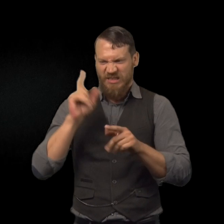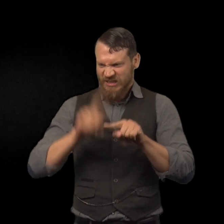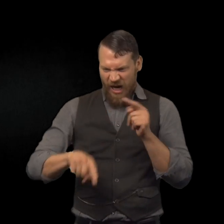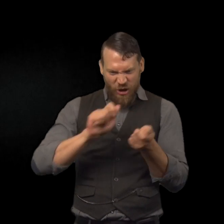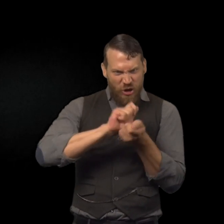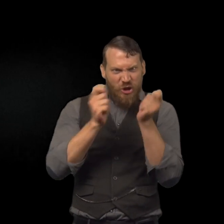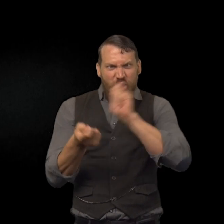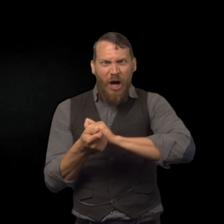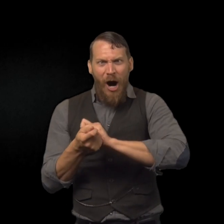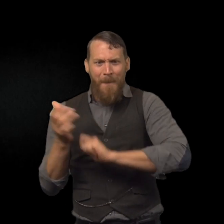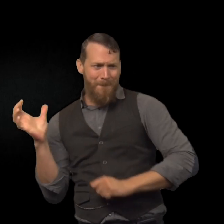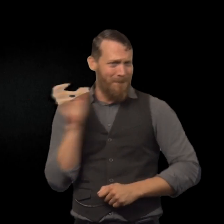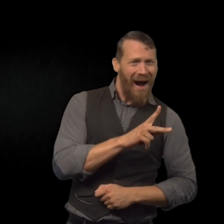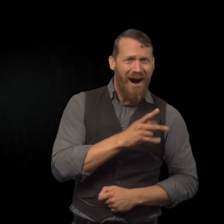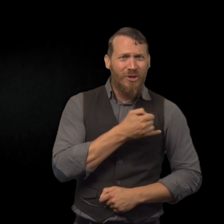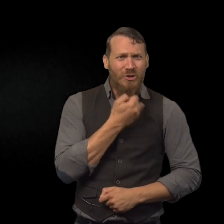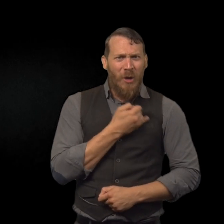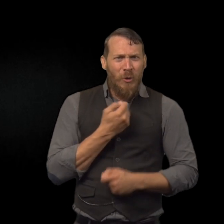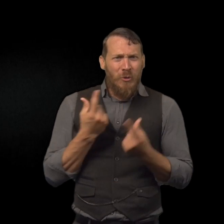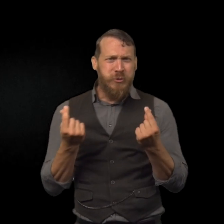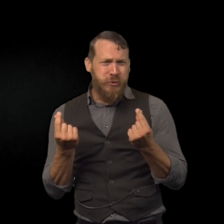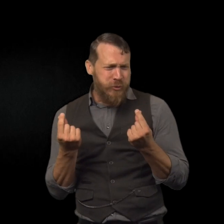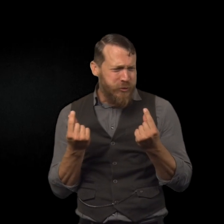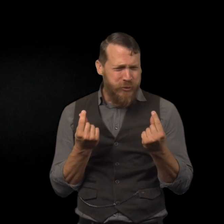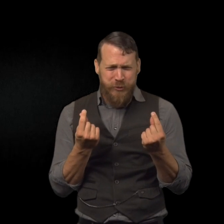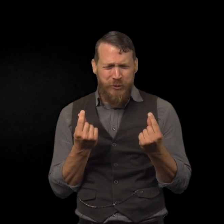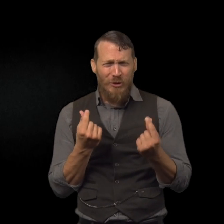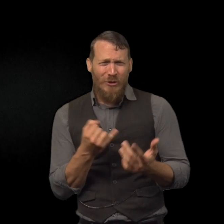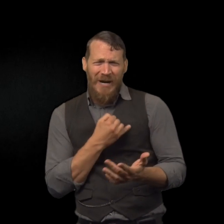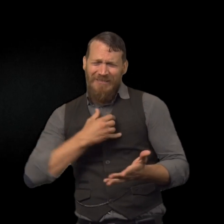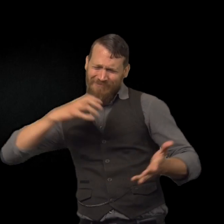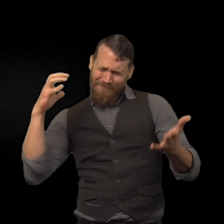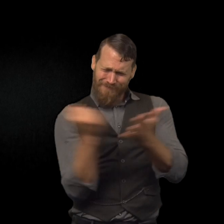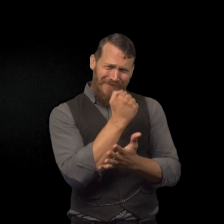The medicines have run out and without that he would not be able to change back to Dr. Jekyll.